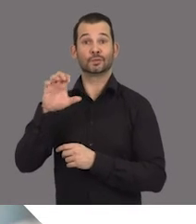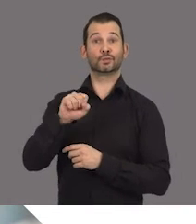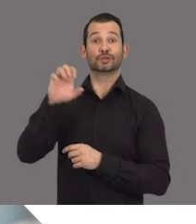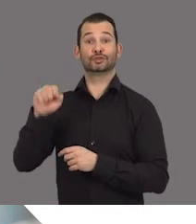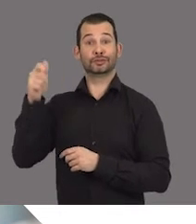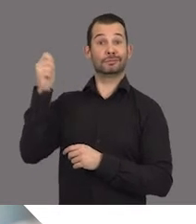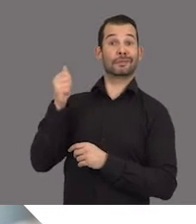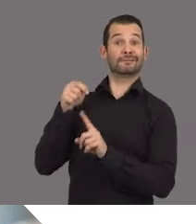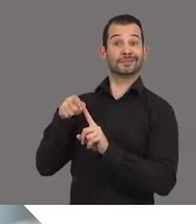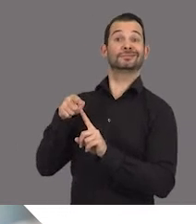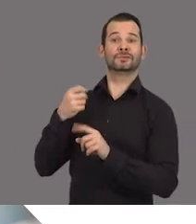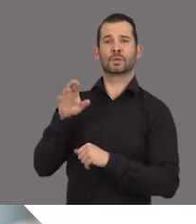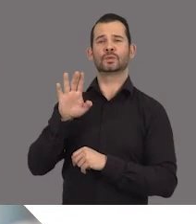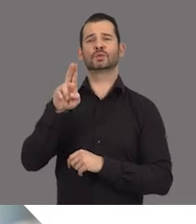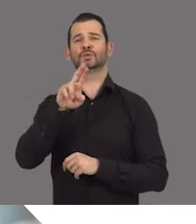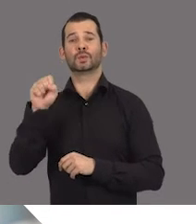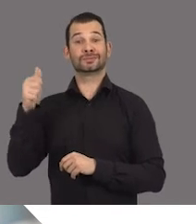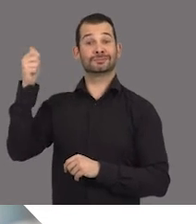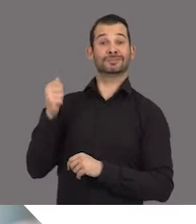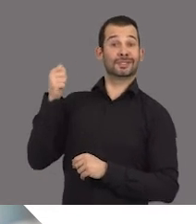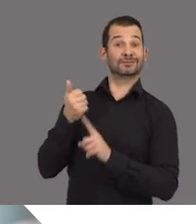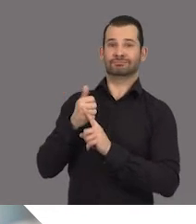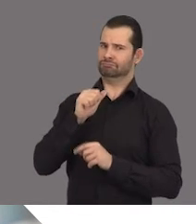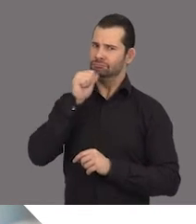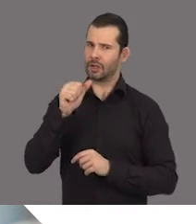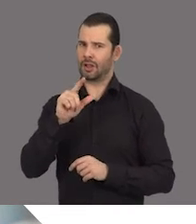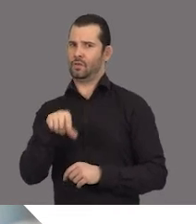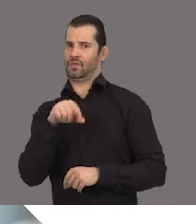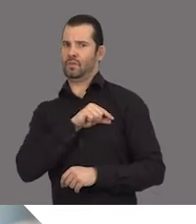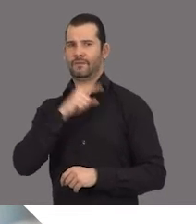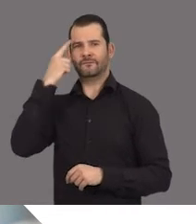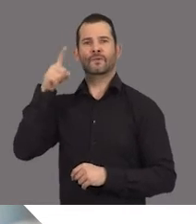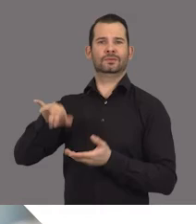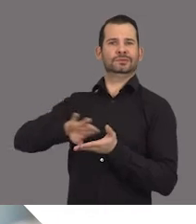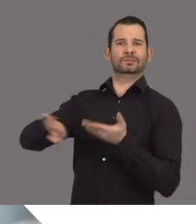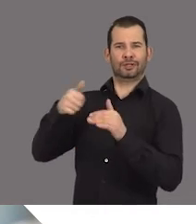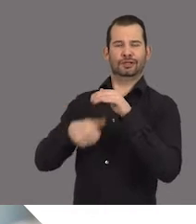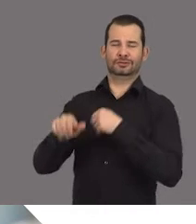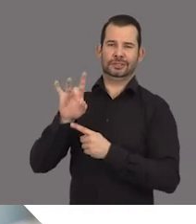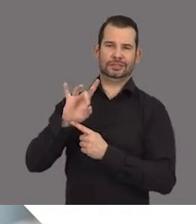pension do not qualify for the exemption under section 87 of the Indian Act,